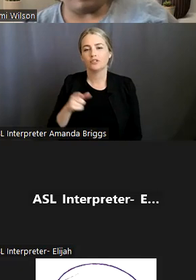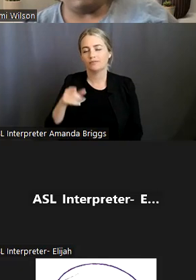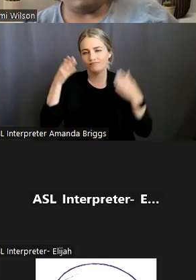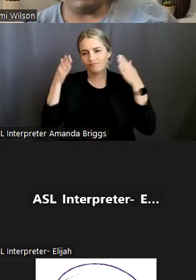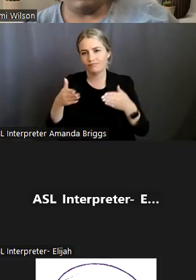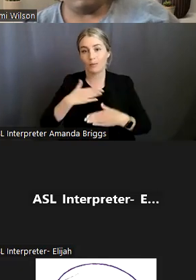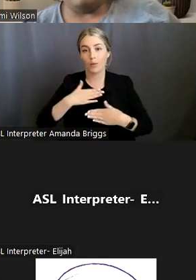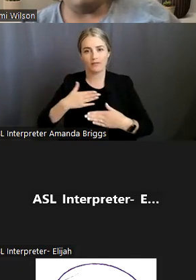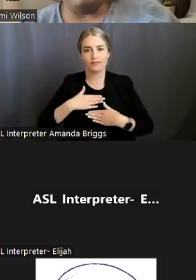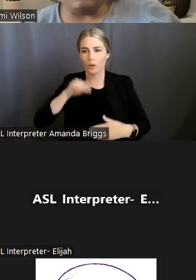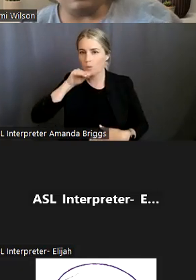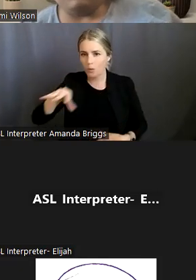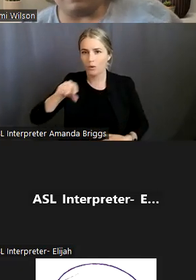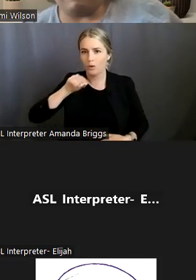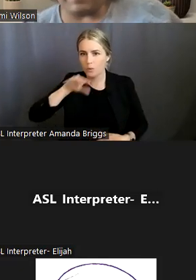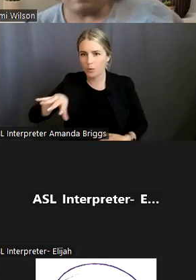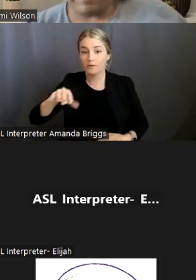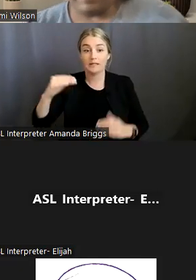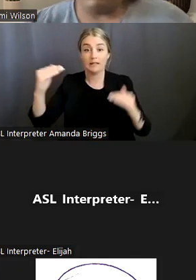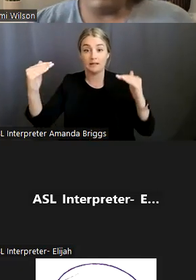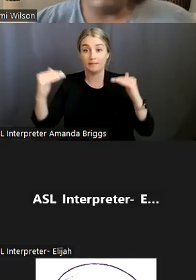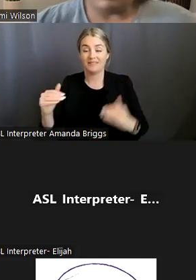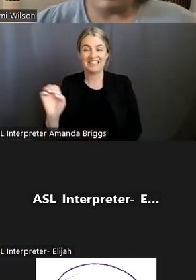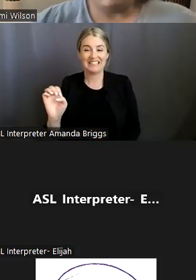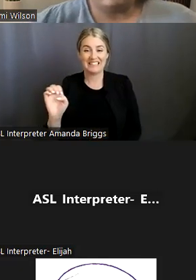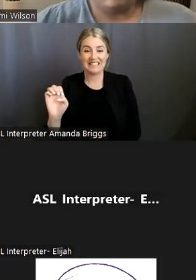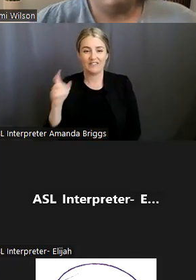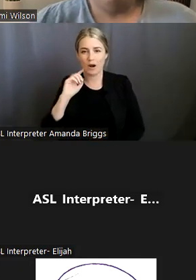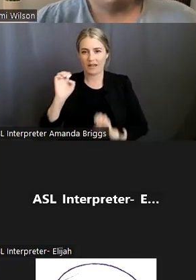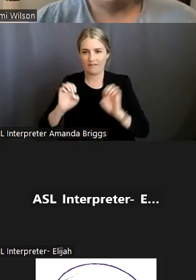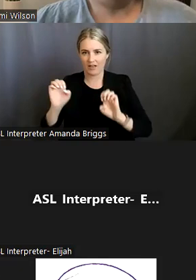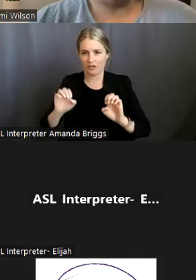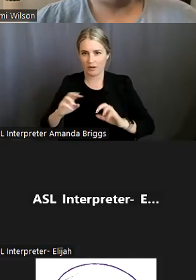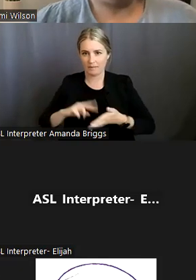breaths. And then E is for evaluate. You're gonna stop and see has this